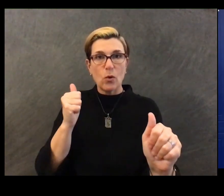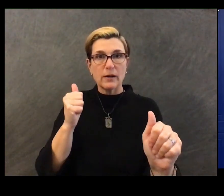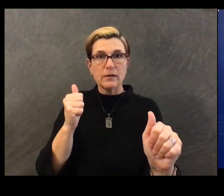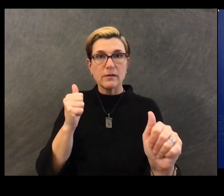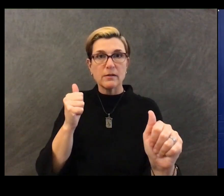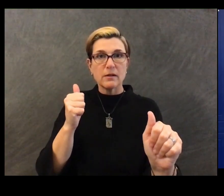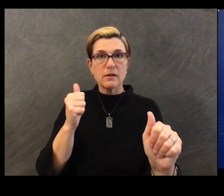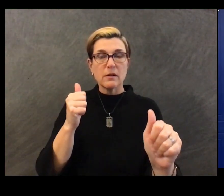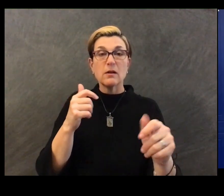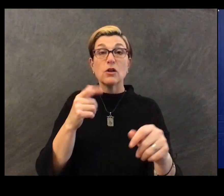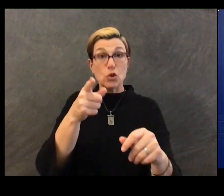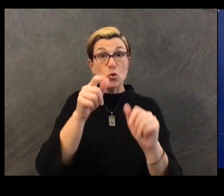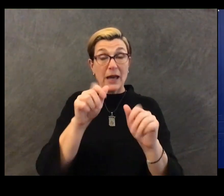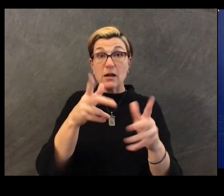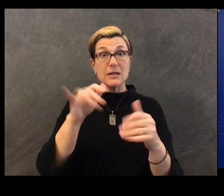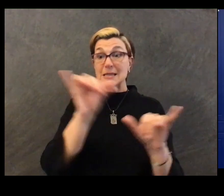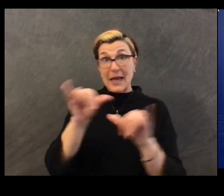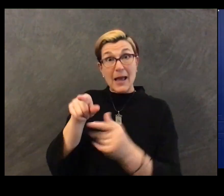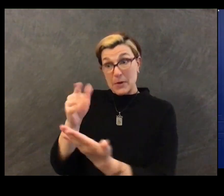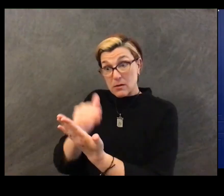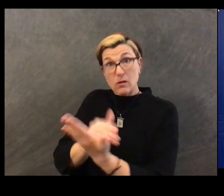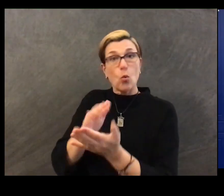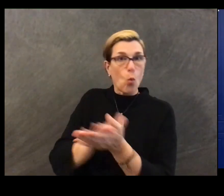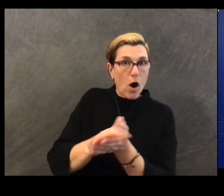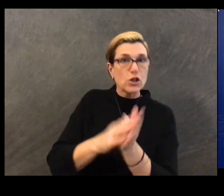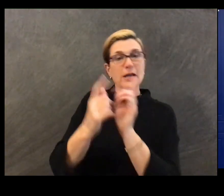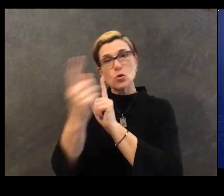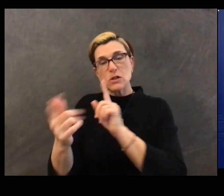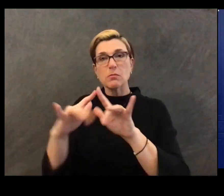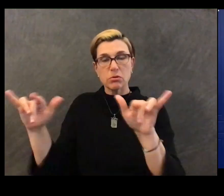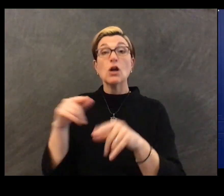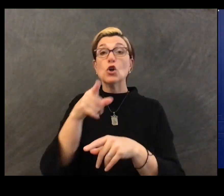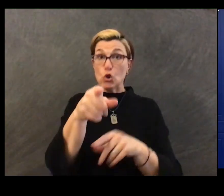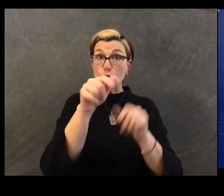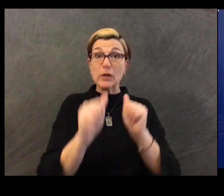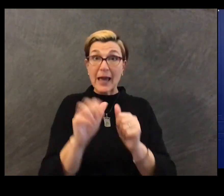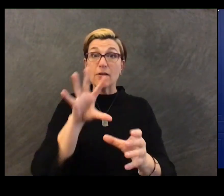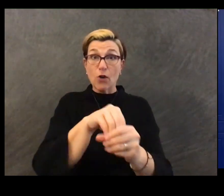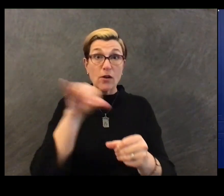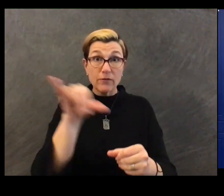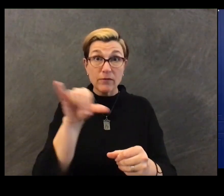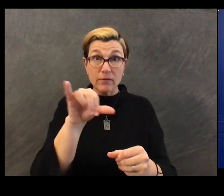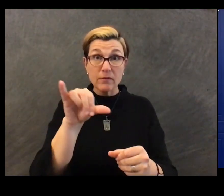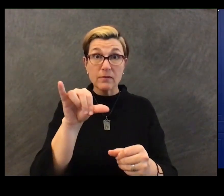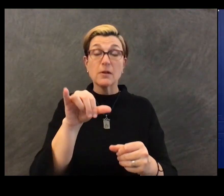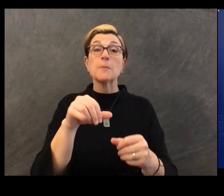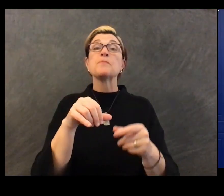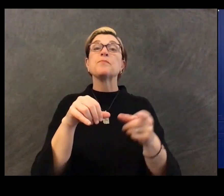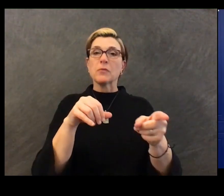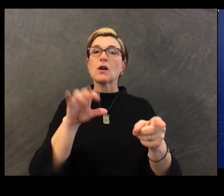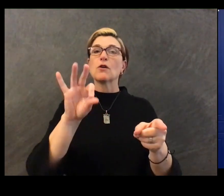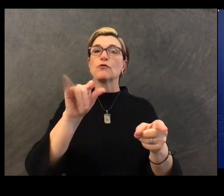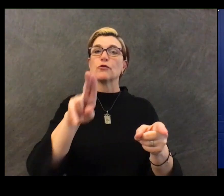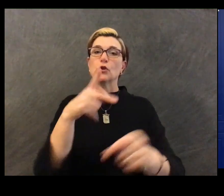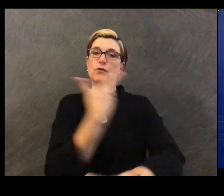really helped I need them to help now to best prepare us by getting the flu vaccine and taking flew out of the